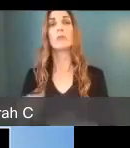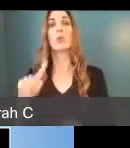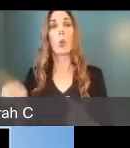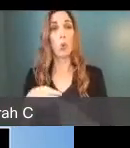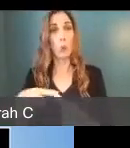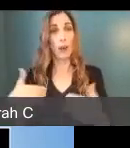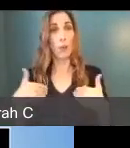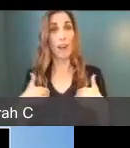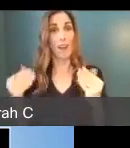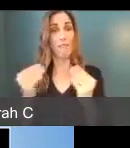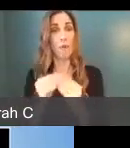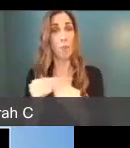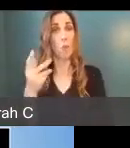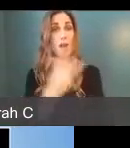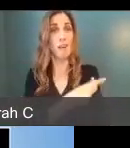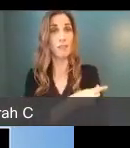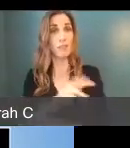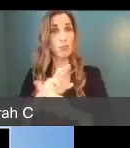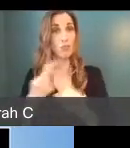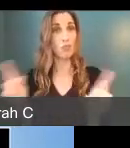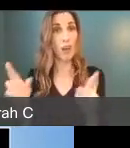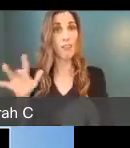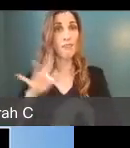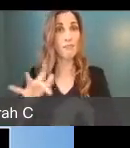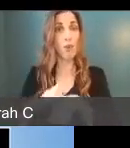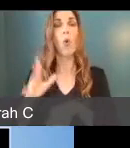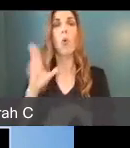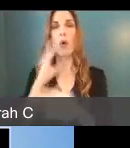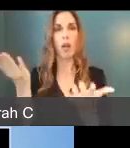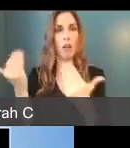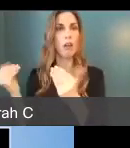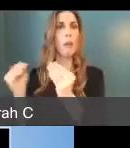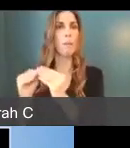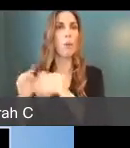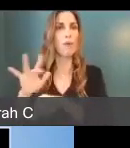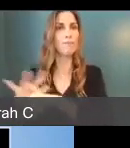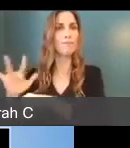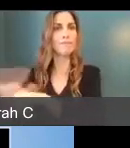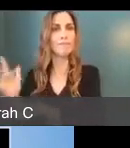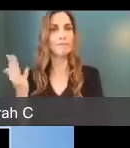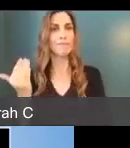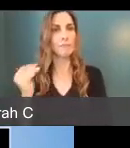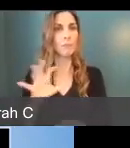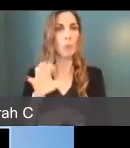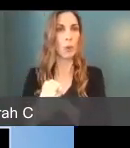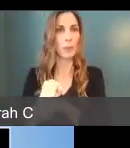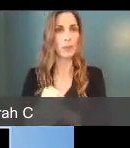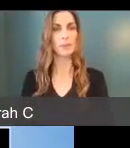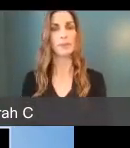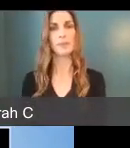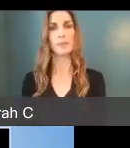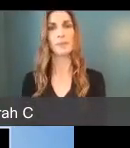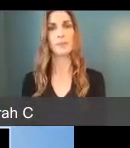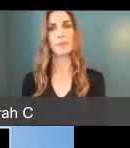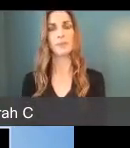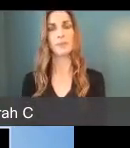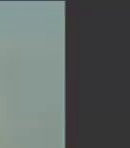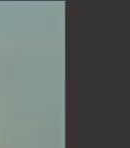vaccine available, we will continue to open up more appointments. I wanted to give a quick update on